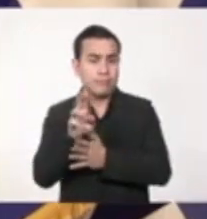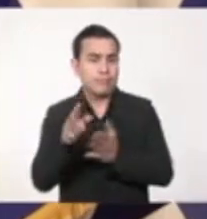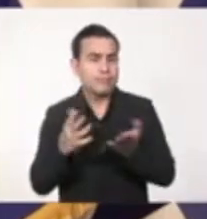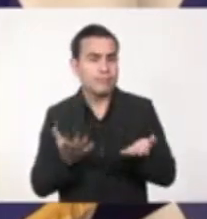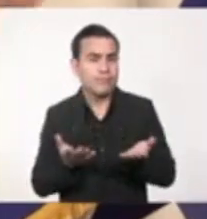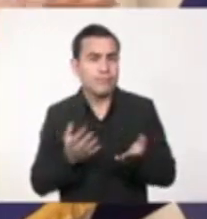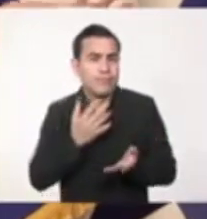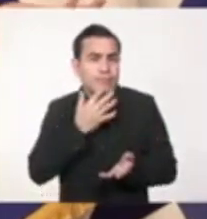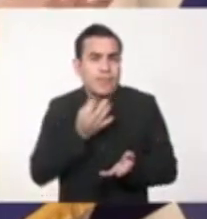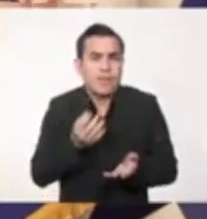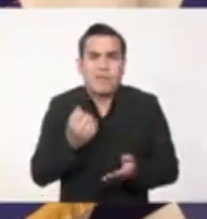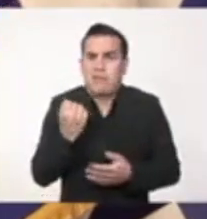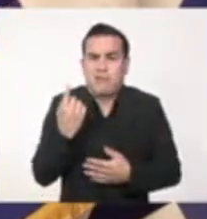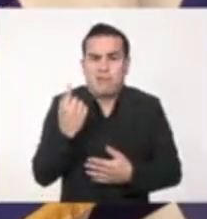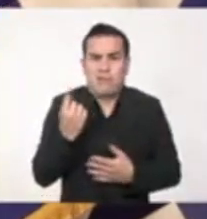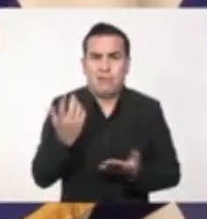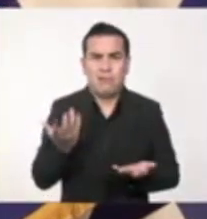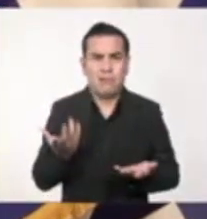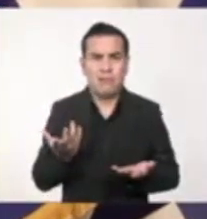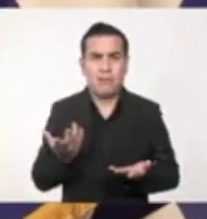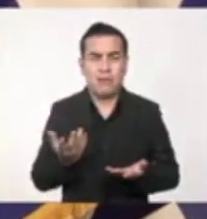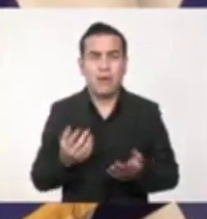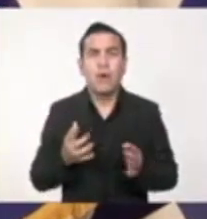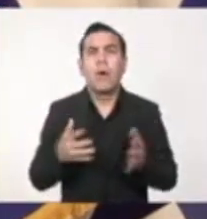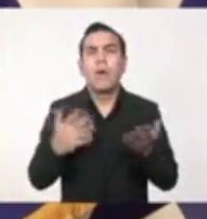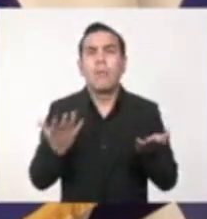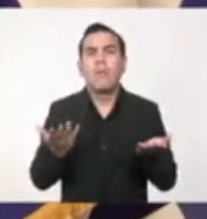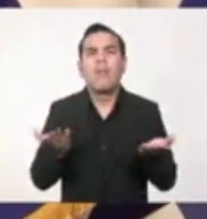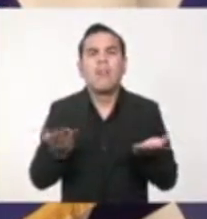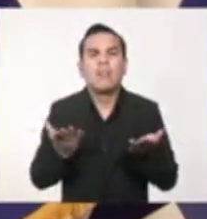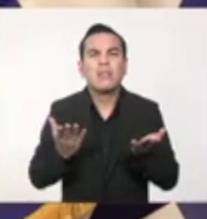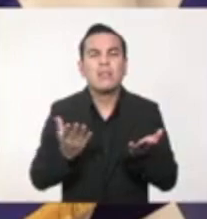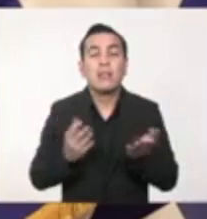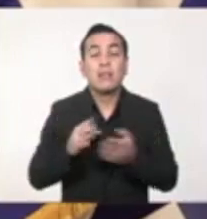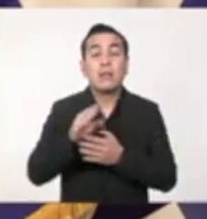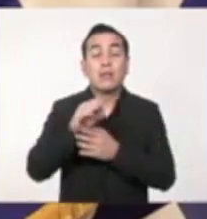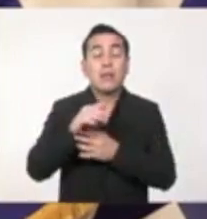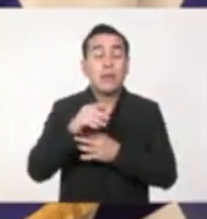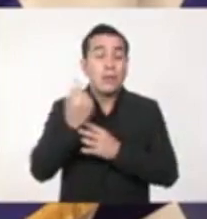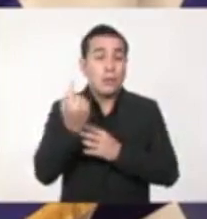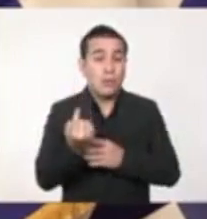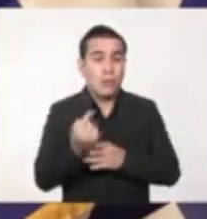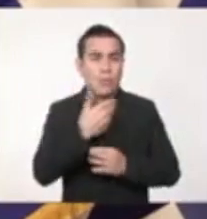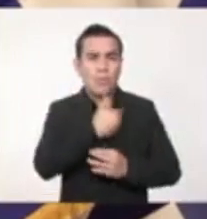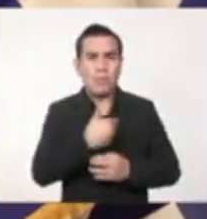would ask? How are we going to ask someone to put a Republican prosecutor when it is his constitutional prerogative,